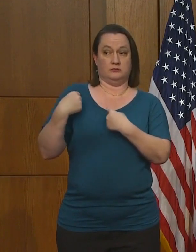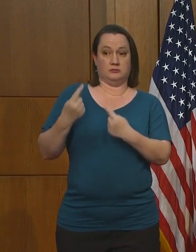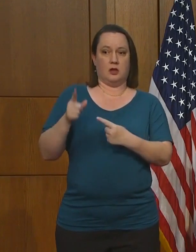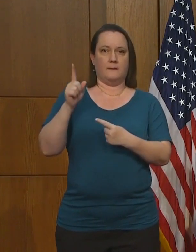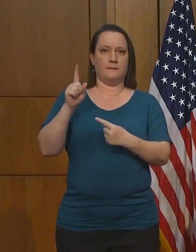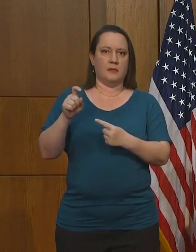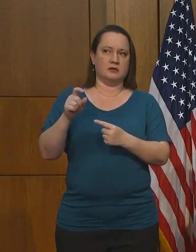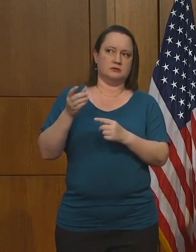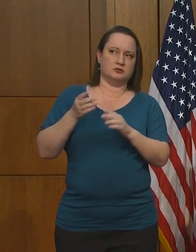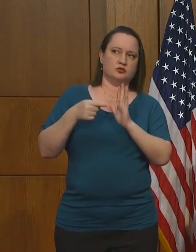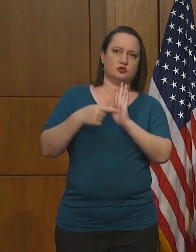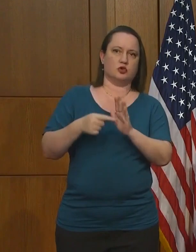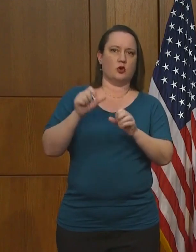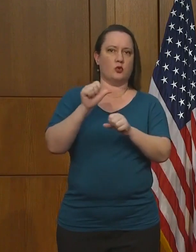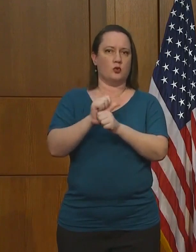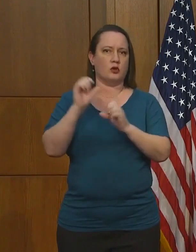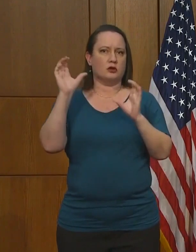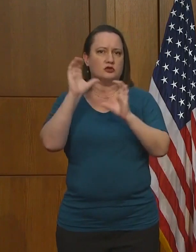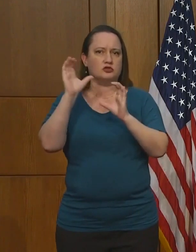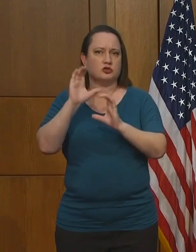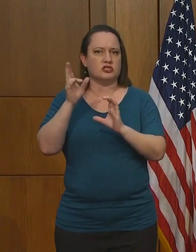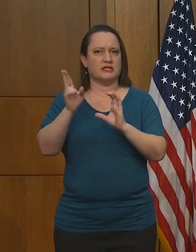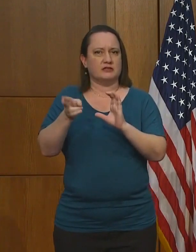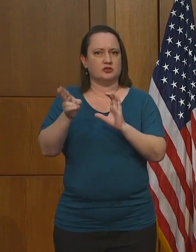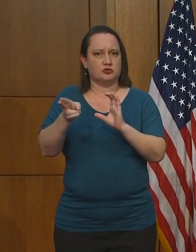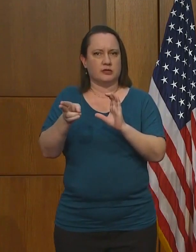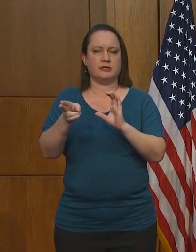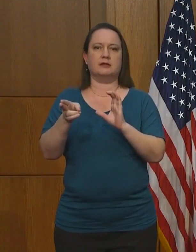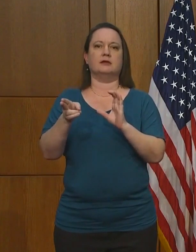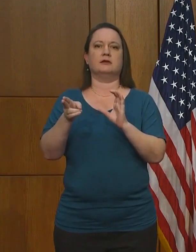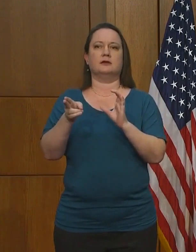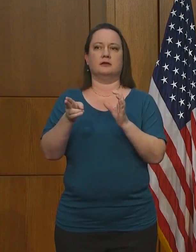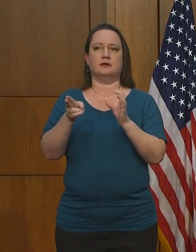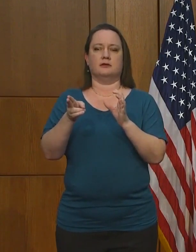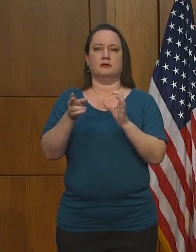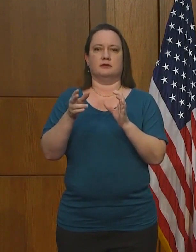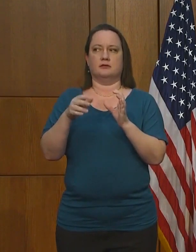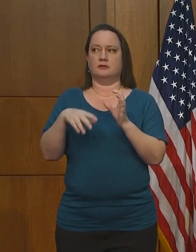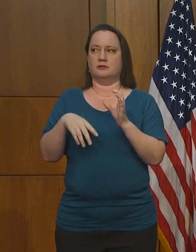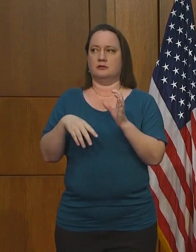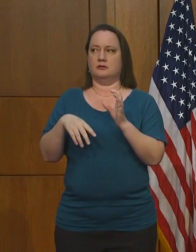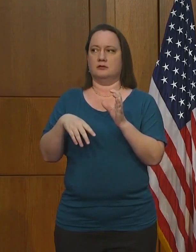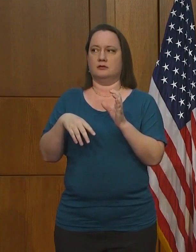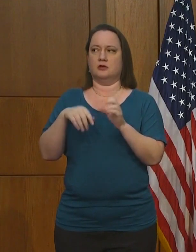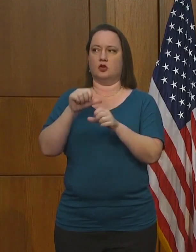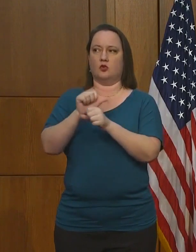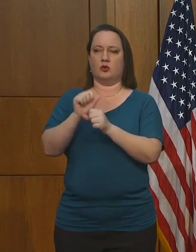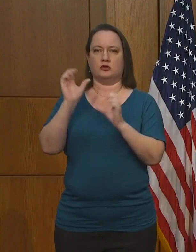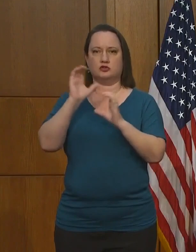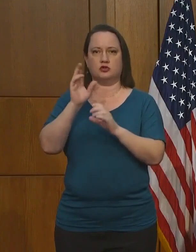YOU UP AND THE ROCKLAND